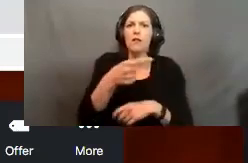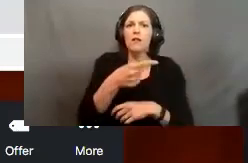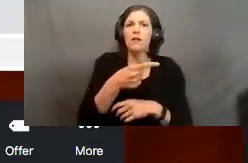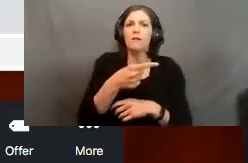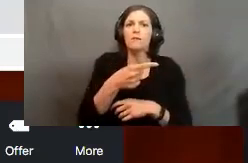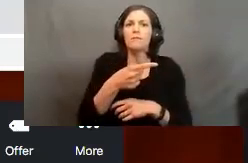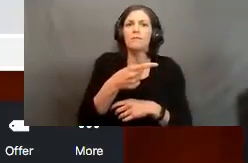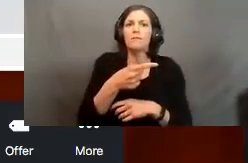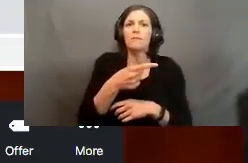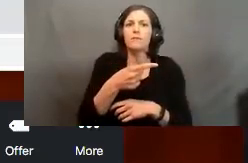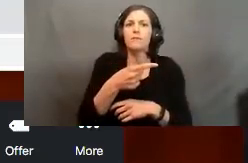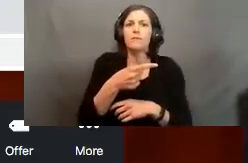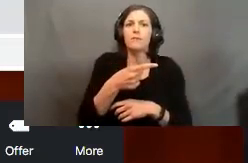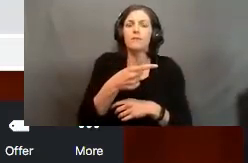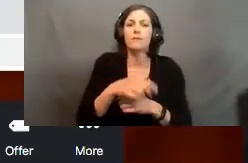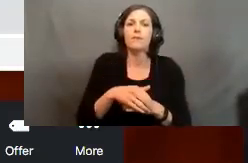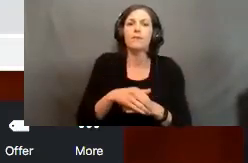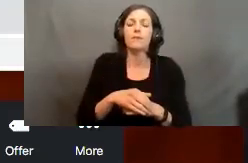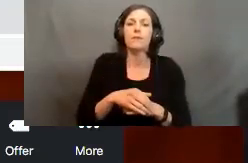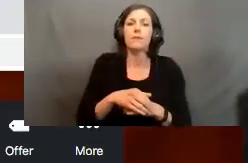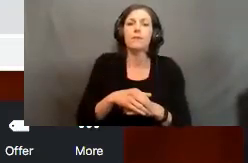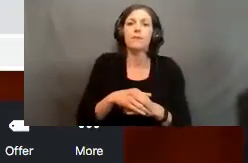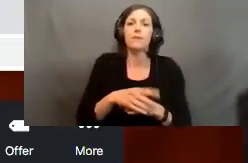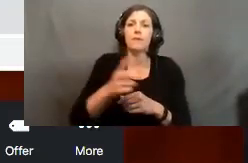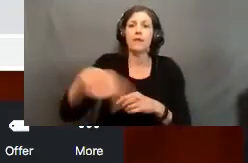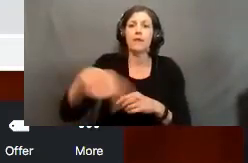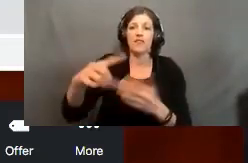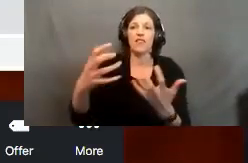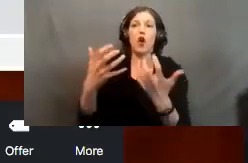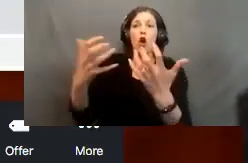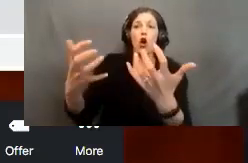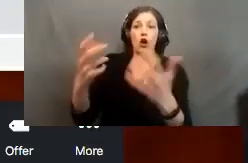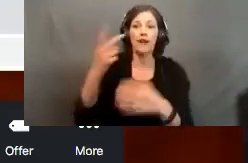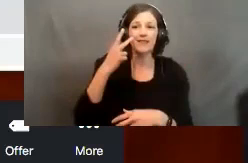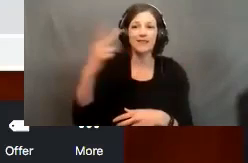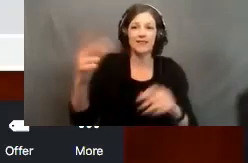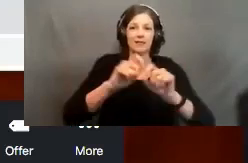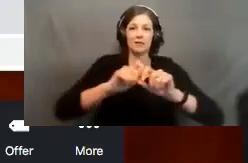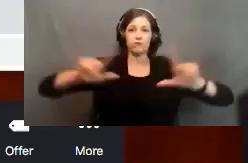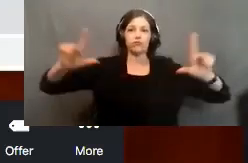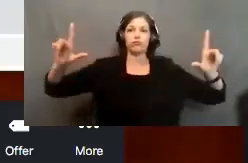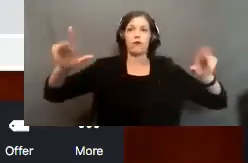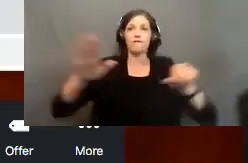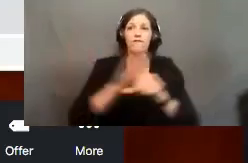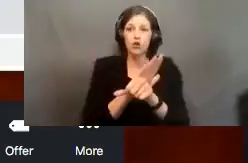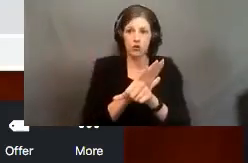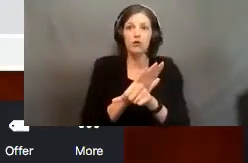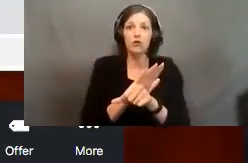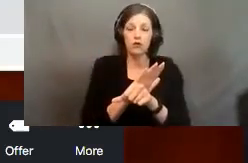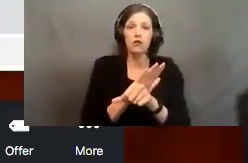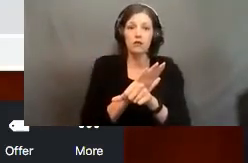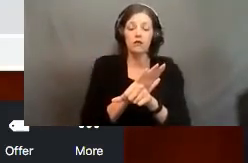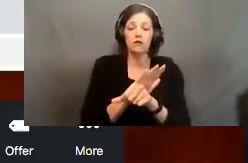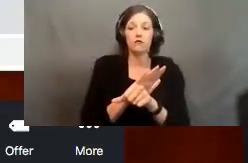what you are showing to the audience. 12:41:30 They do see this in full-screen. So on there and 12:41:34 , this